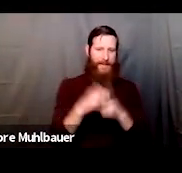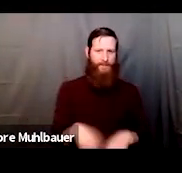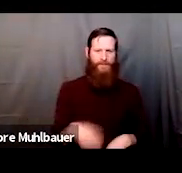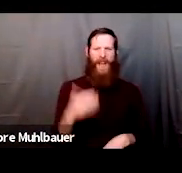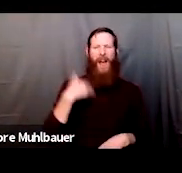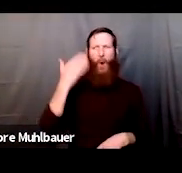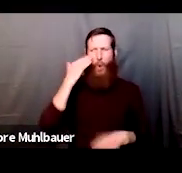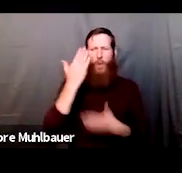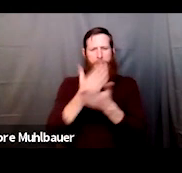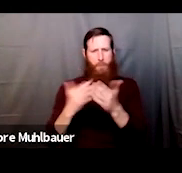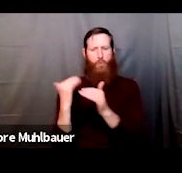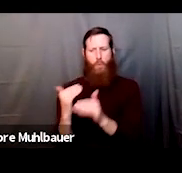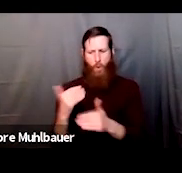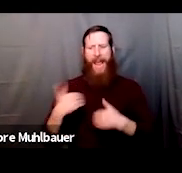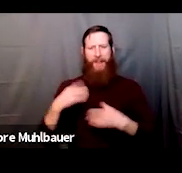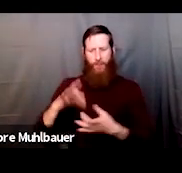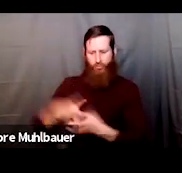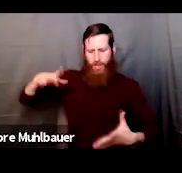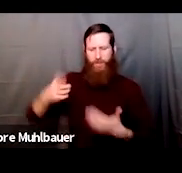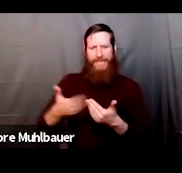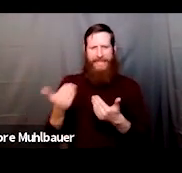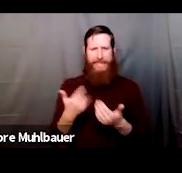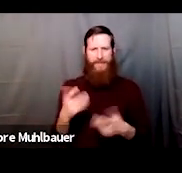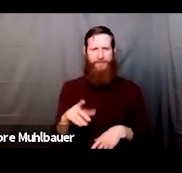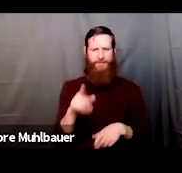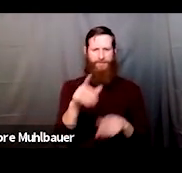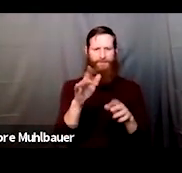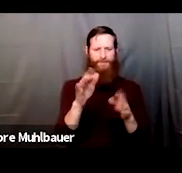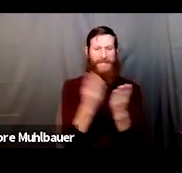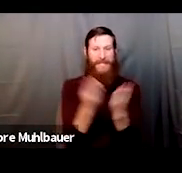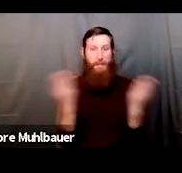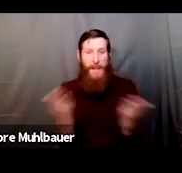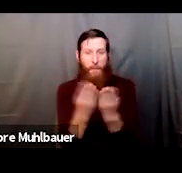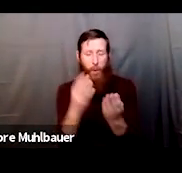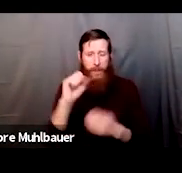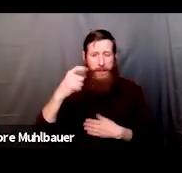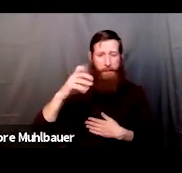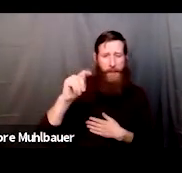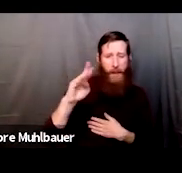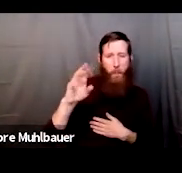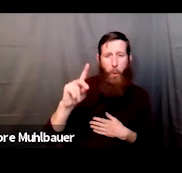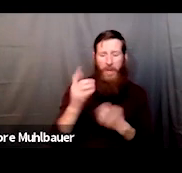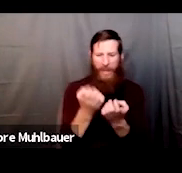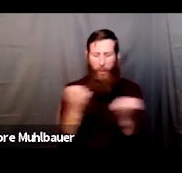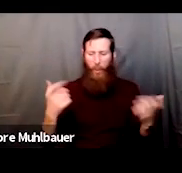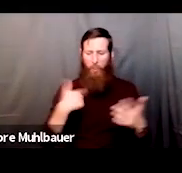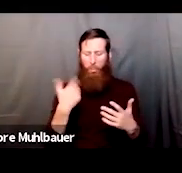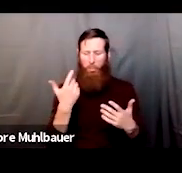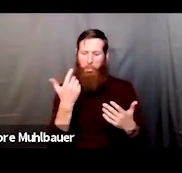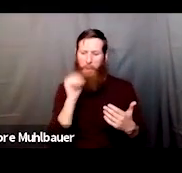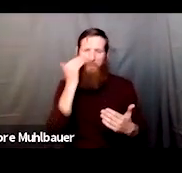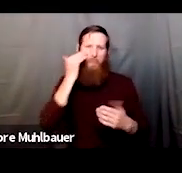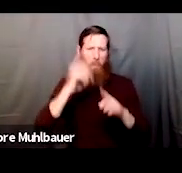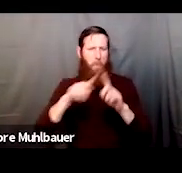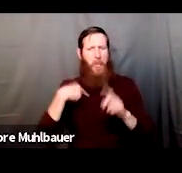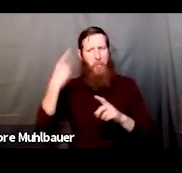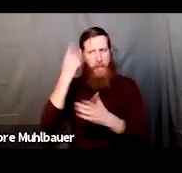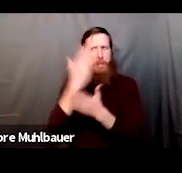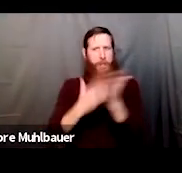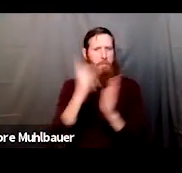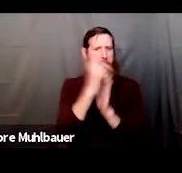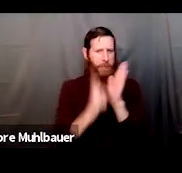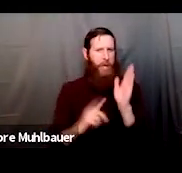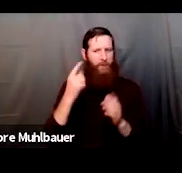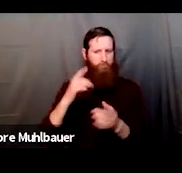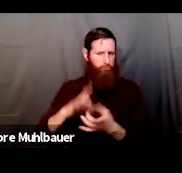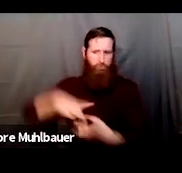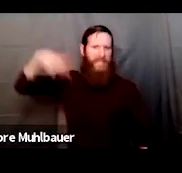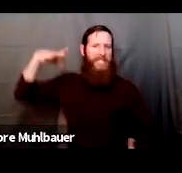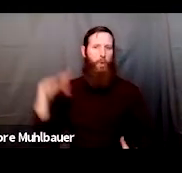I believe that there are releasable snowboard bindings, I am not super familiar with split board gear, but I have heard that there are some made to be releasable.